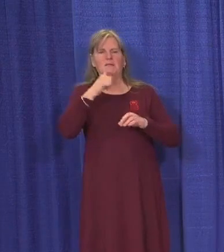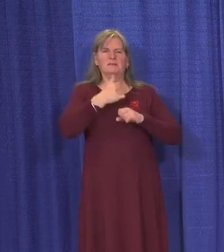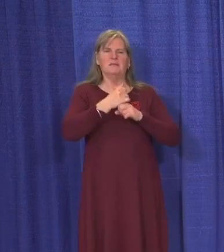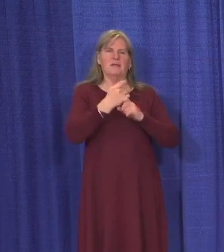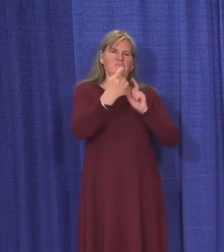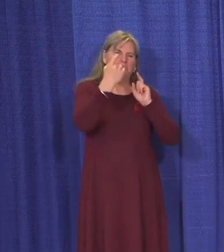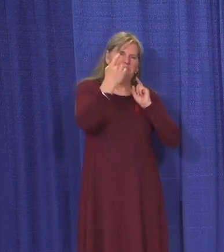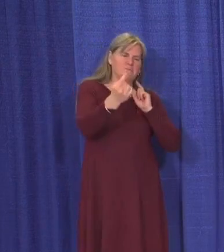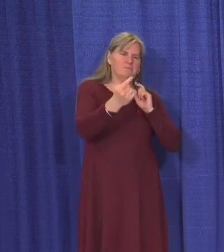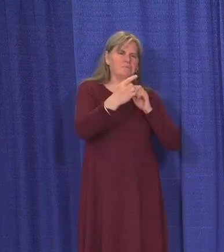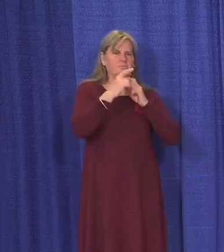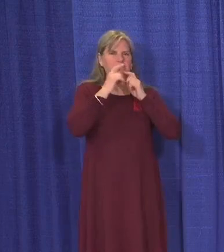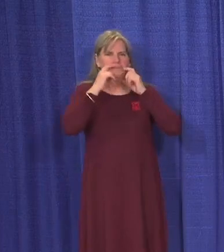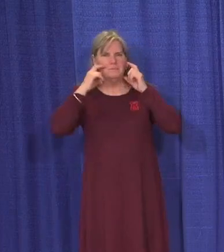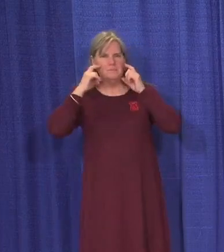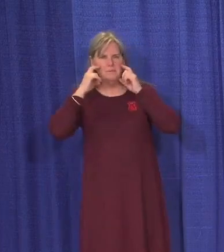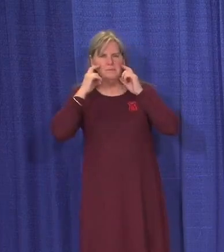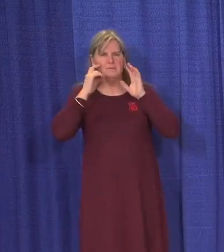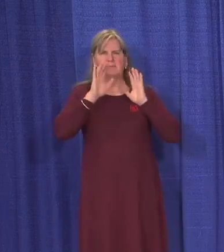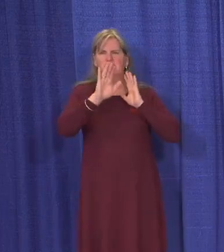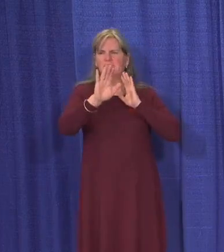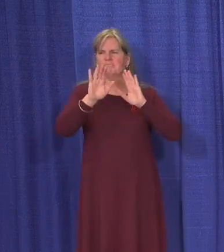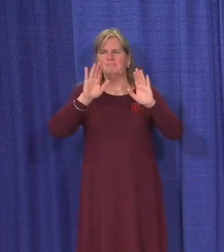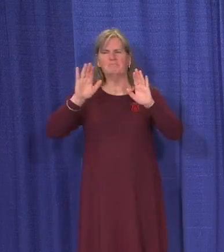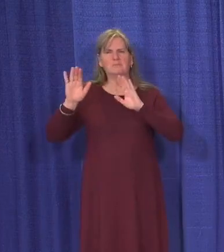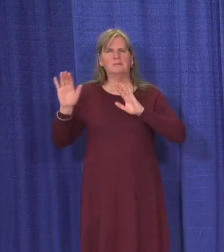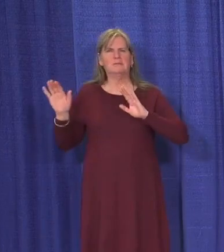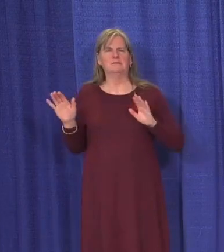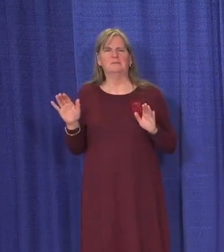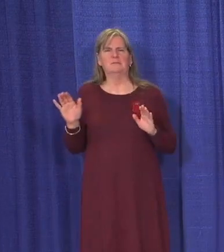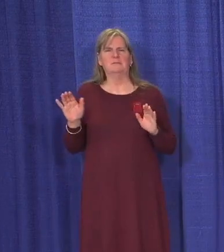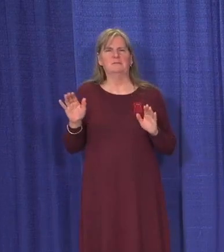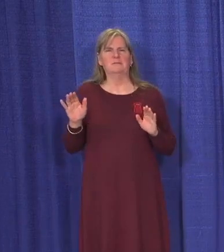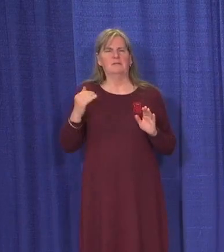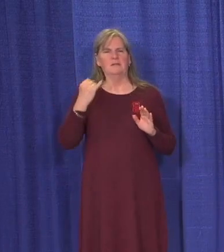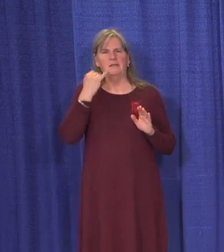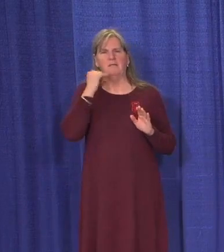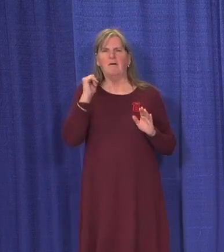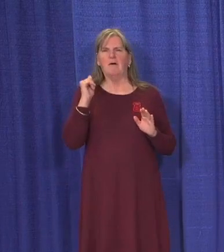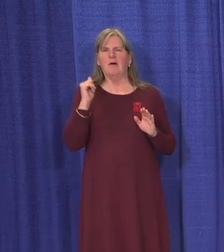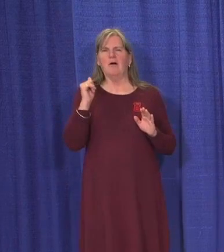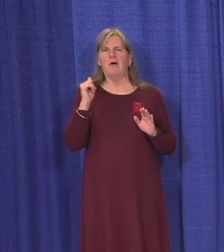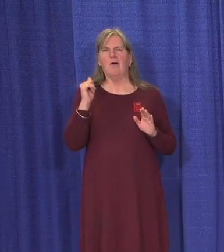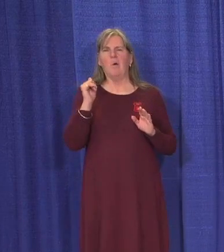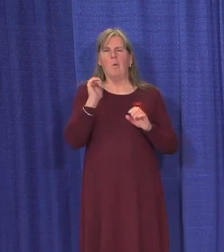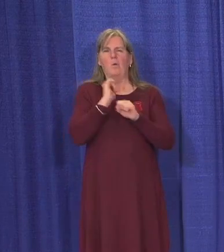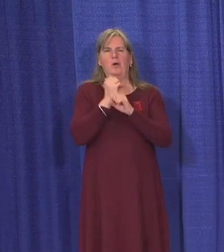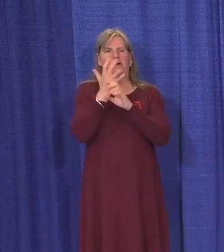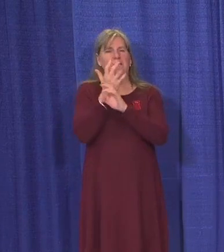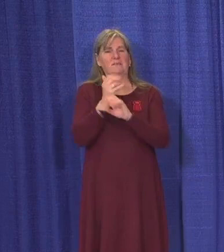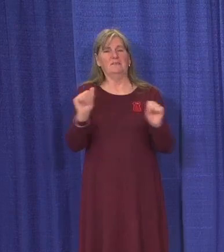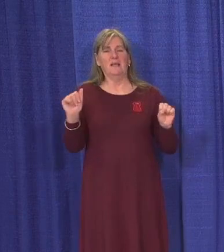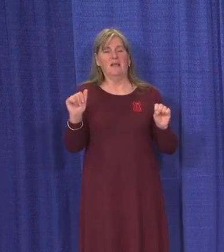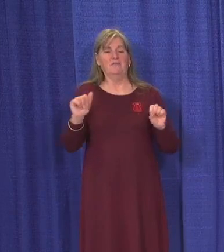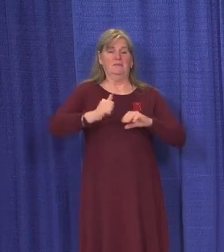for everyone to return to work it's more about adapting as we go forward to what works best